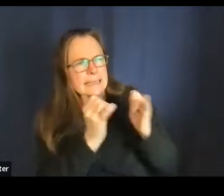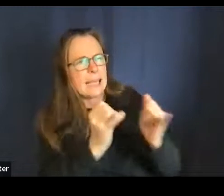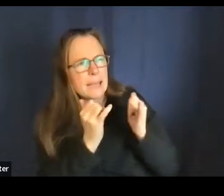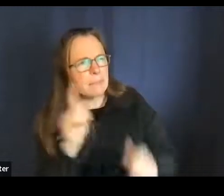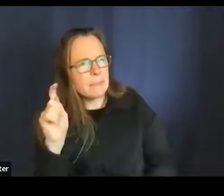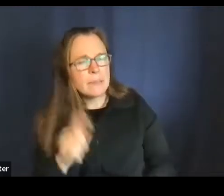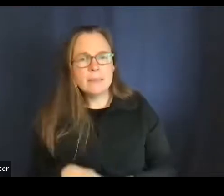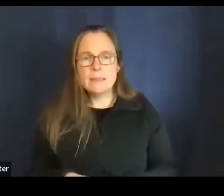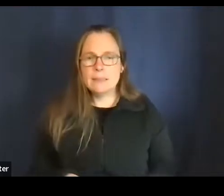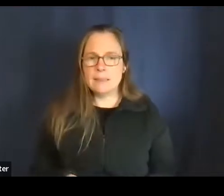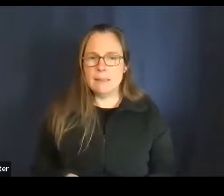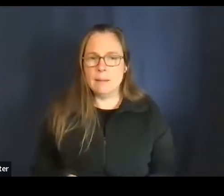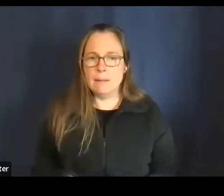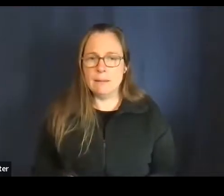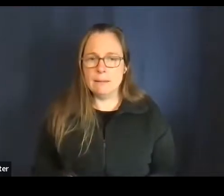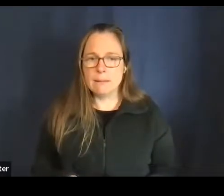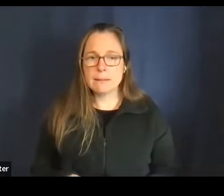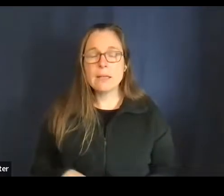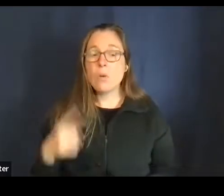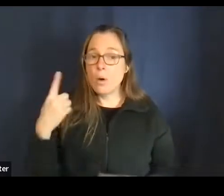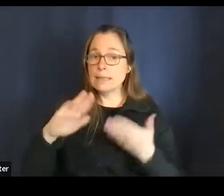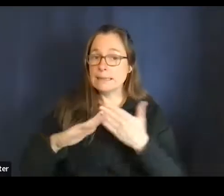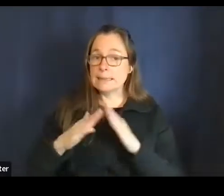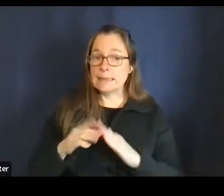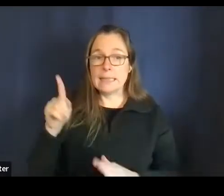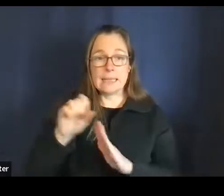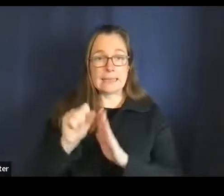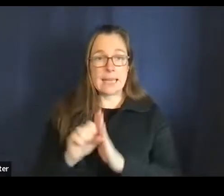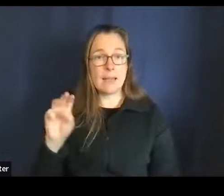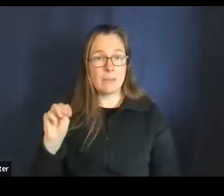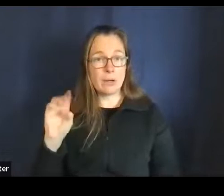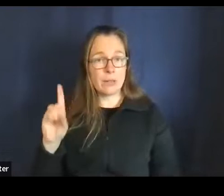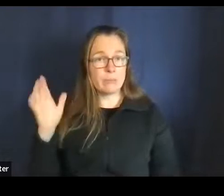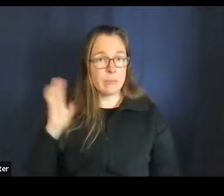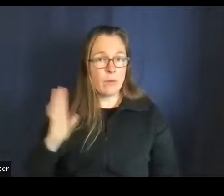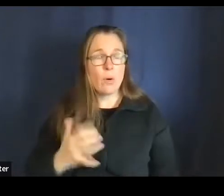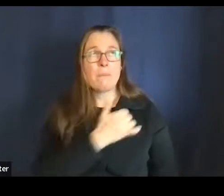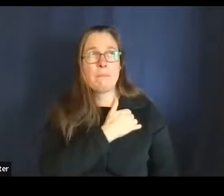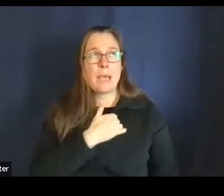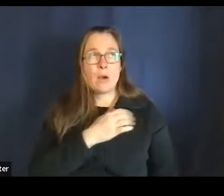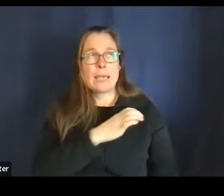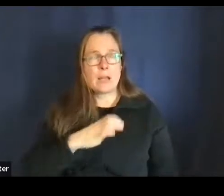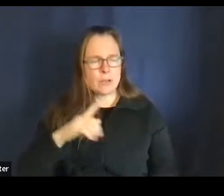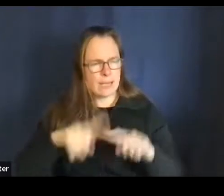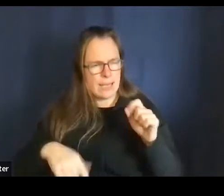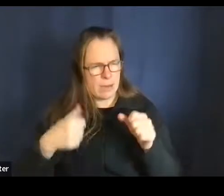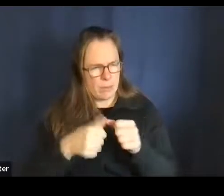Just looking at a city in Maryland that was a mayor council? I can get that and they just added a city administrator.